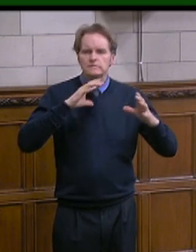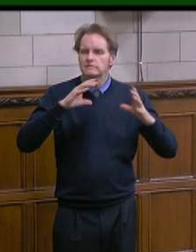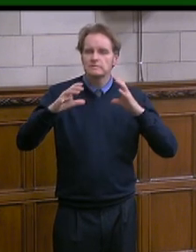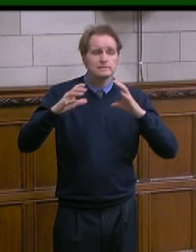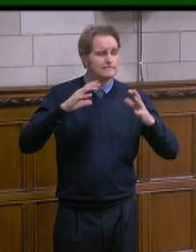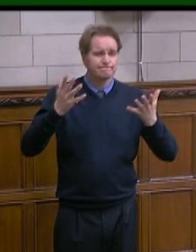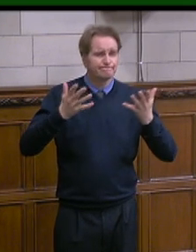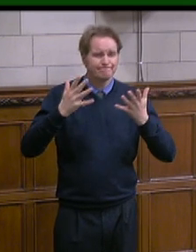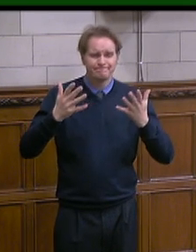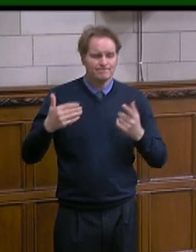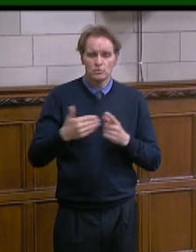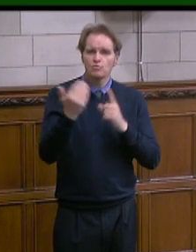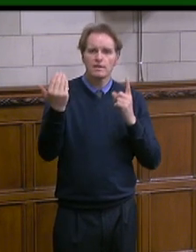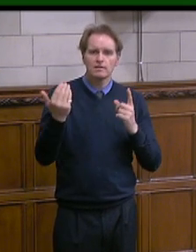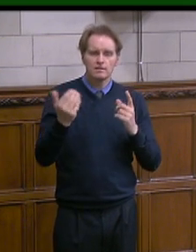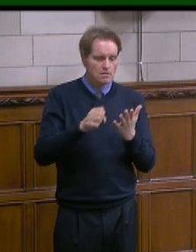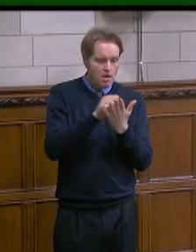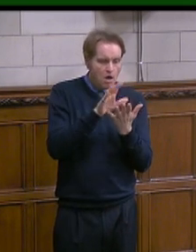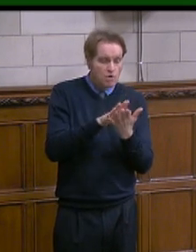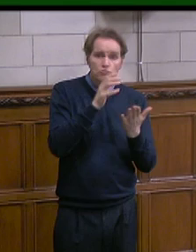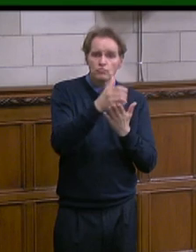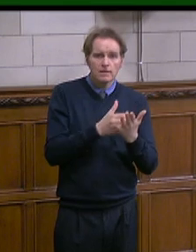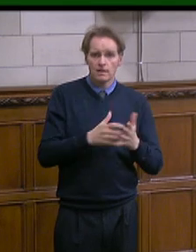is not recognised in the curriculum as a GCSE.